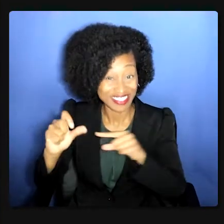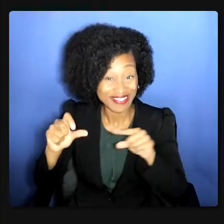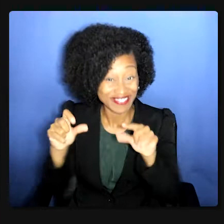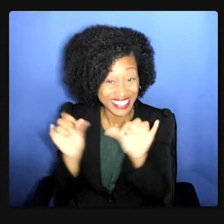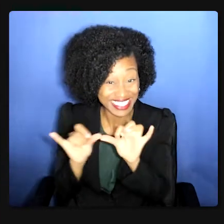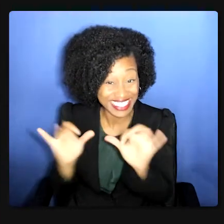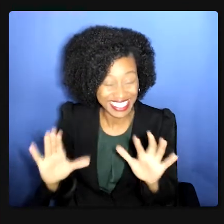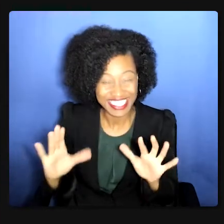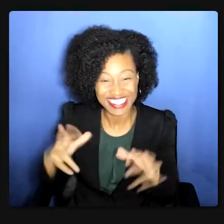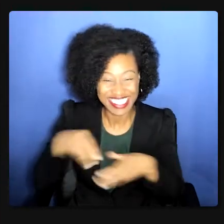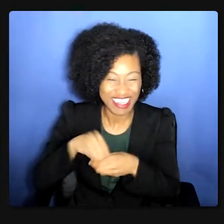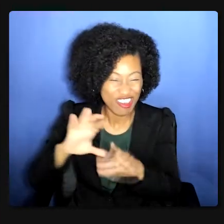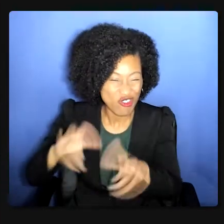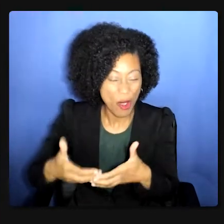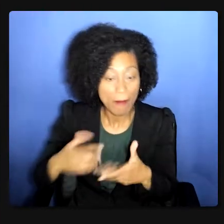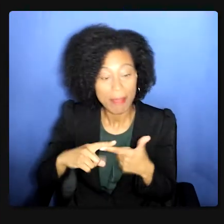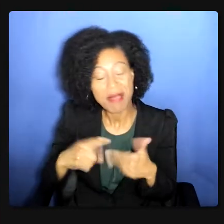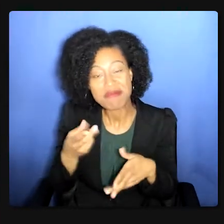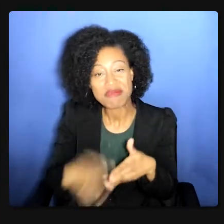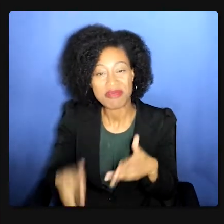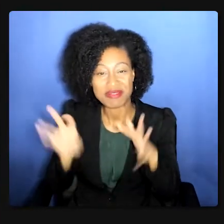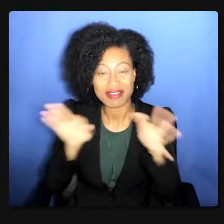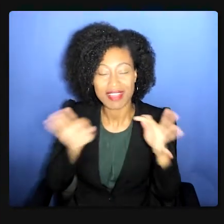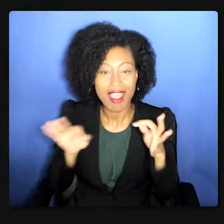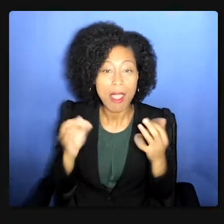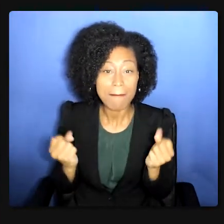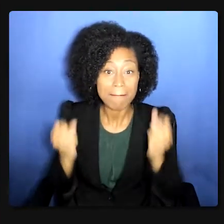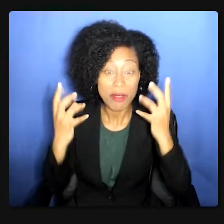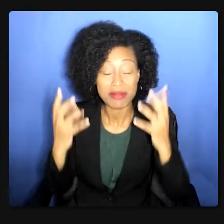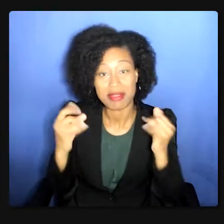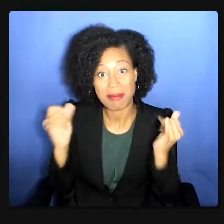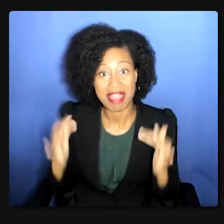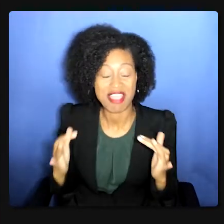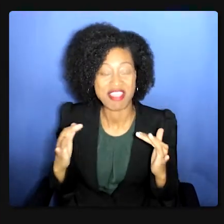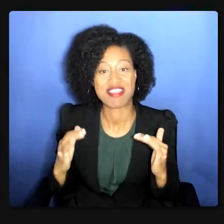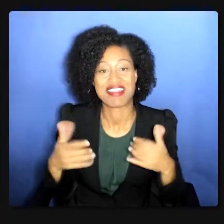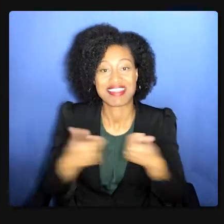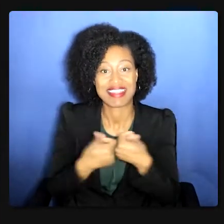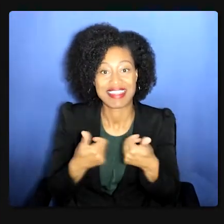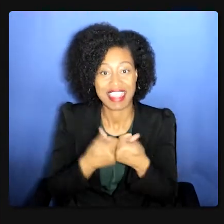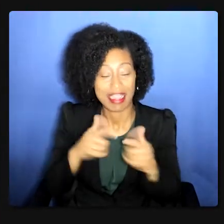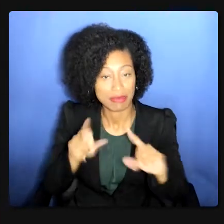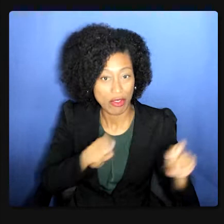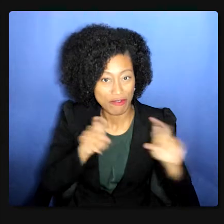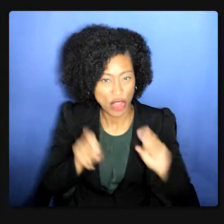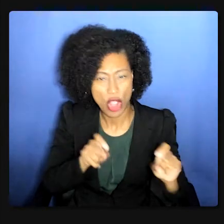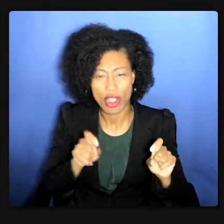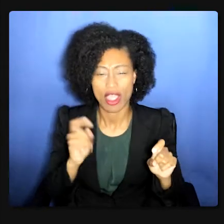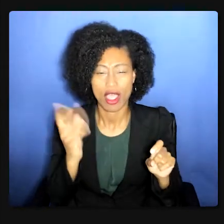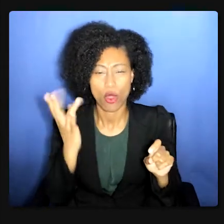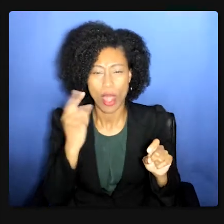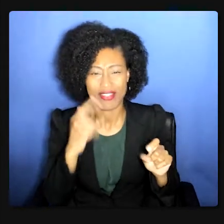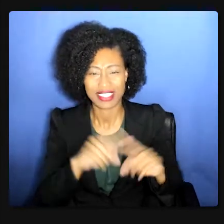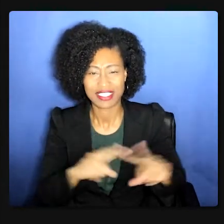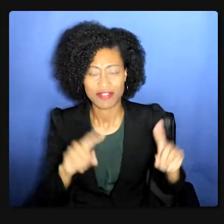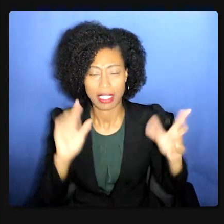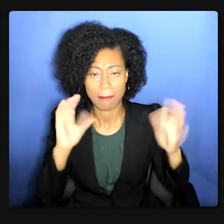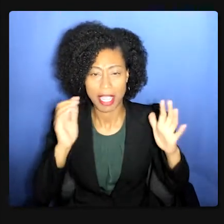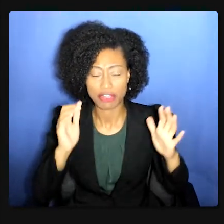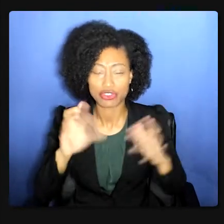[Amie] We'll be talking about what a multiplayer game server is and how it's different from traditional applications.